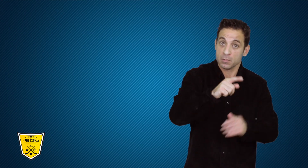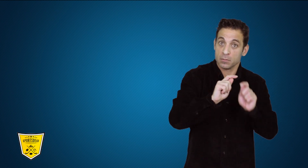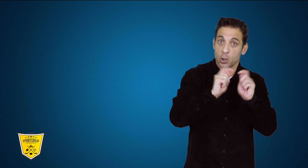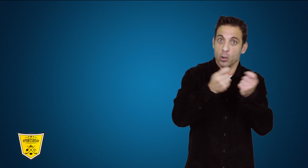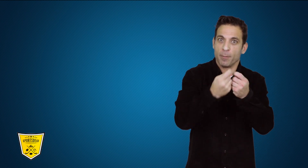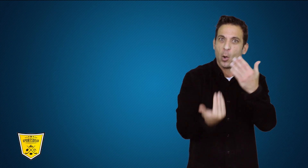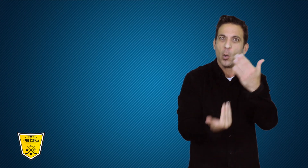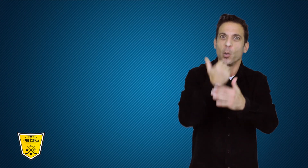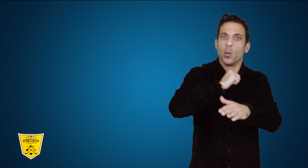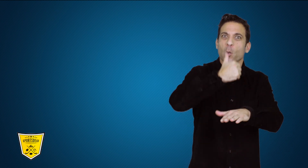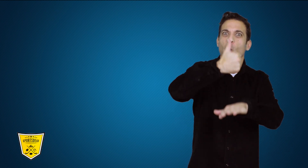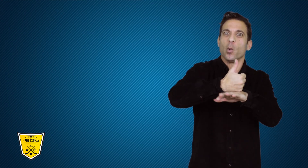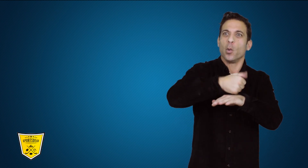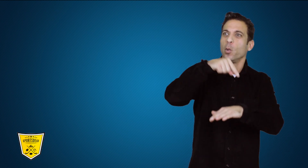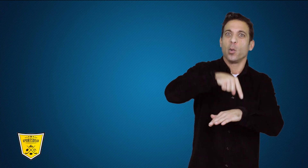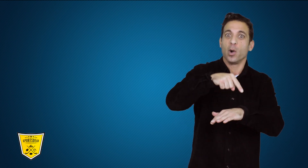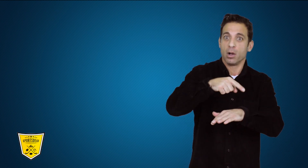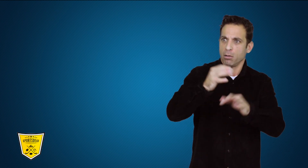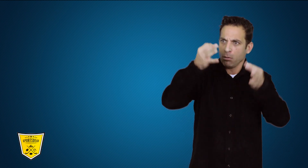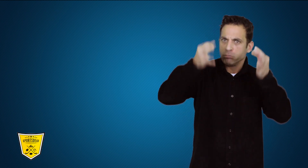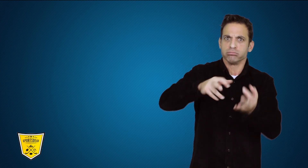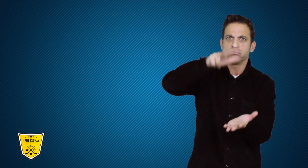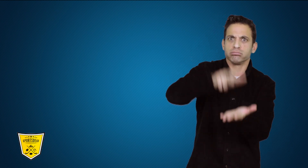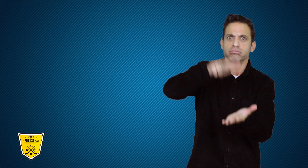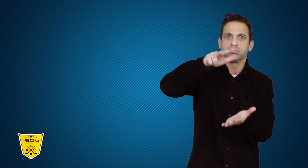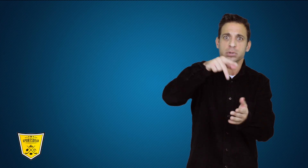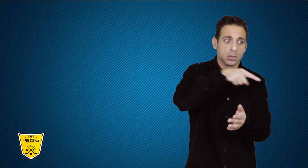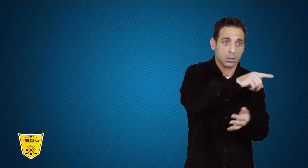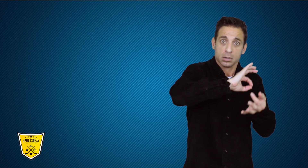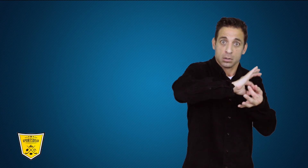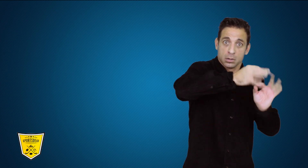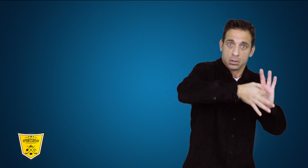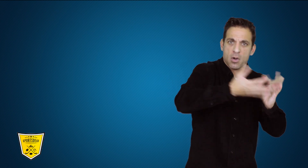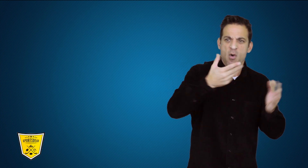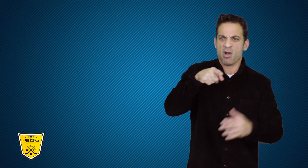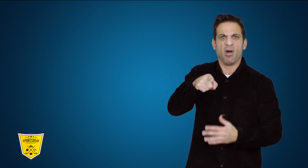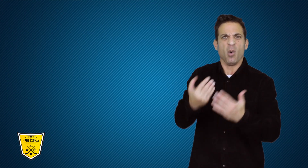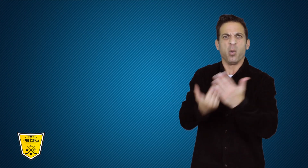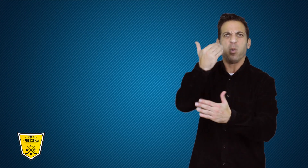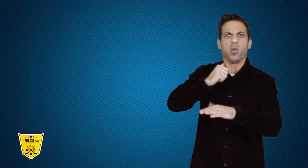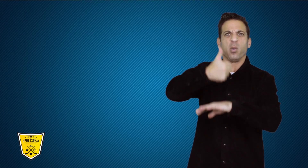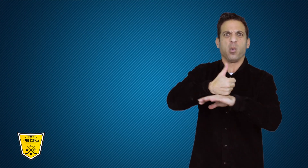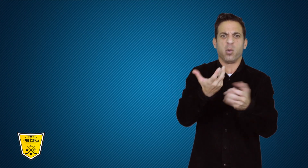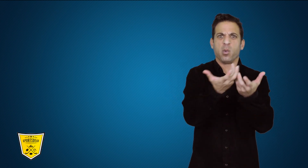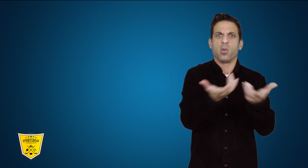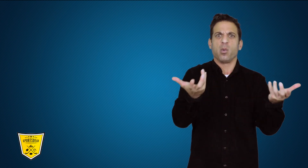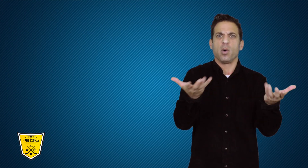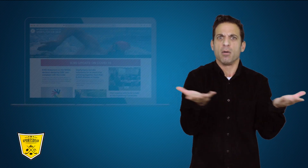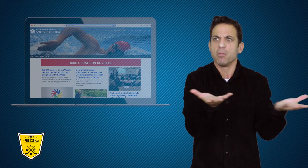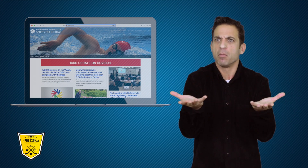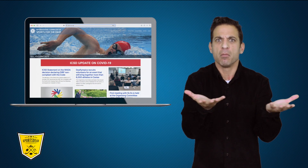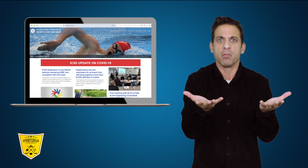ICSD, or WorldWide Sports for the Deaf, IOC's position was that